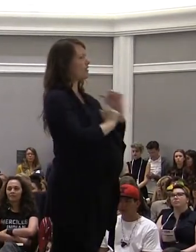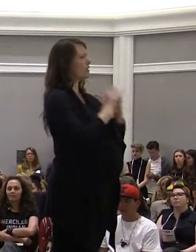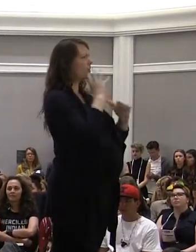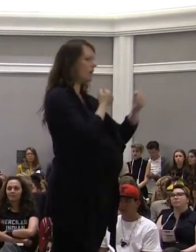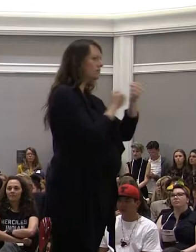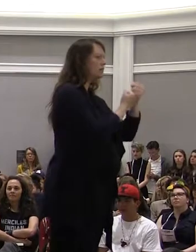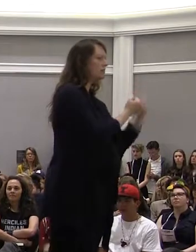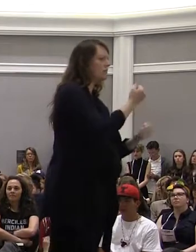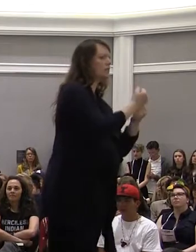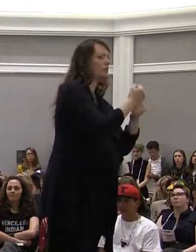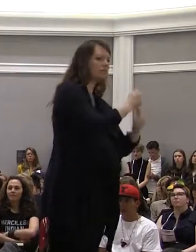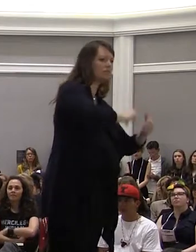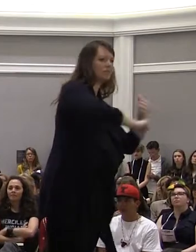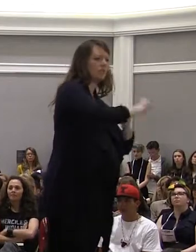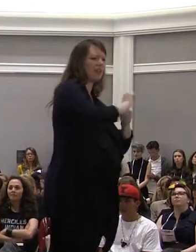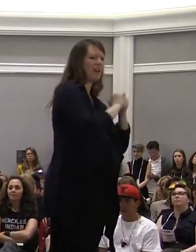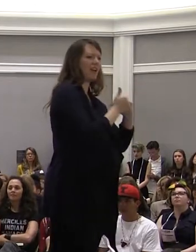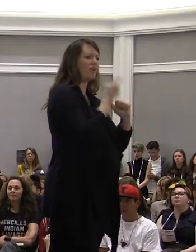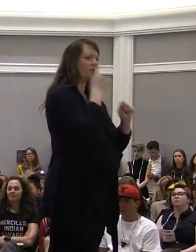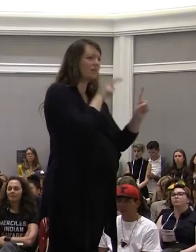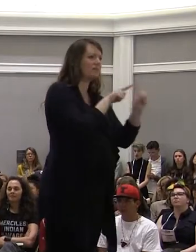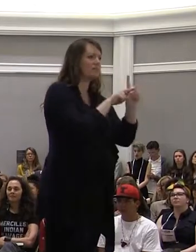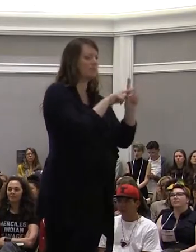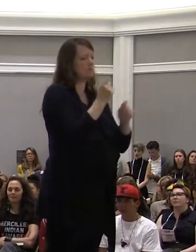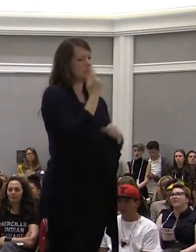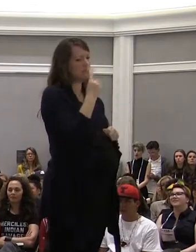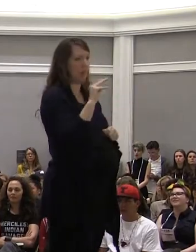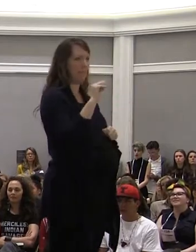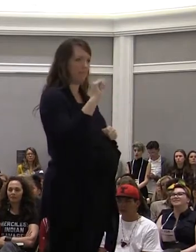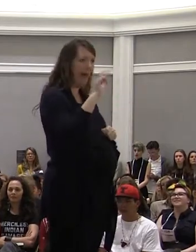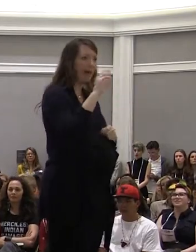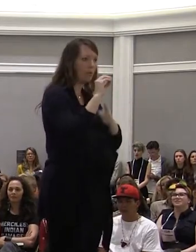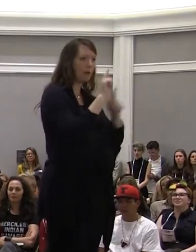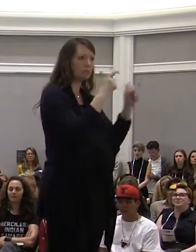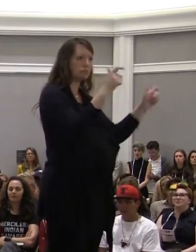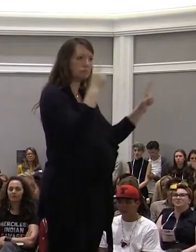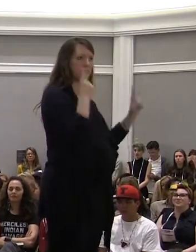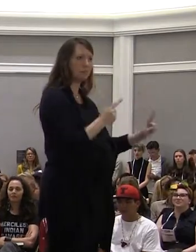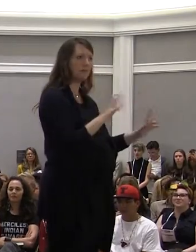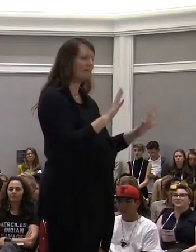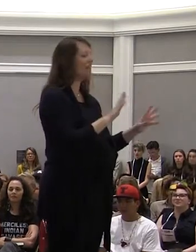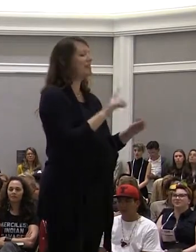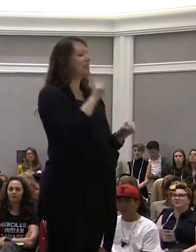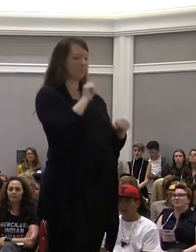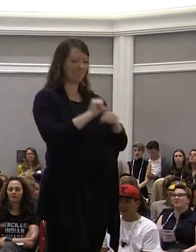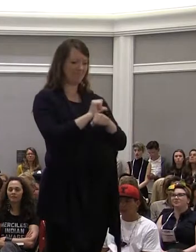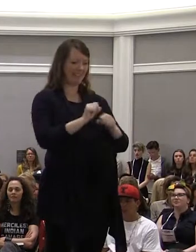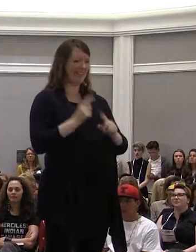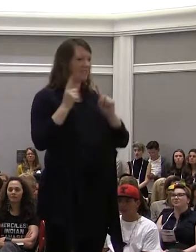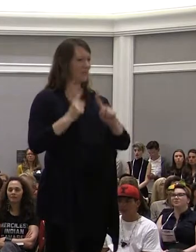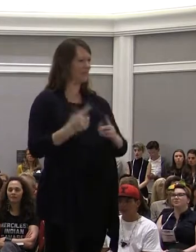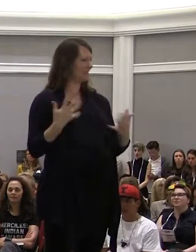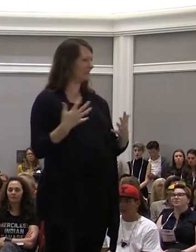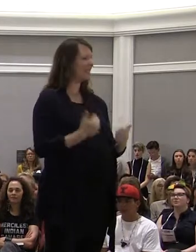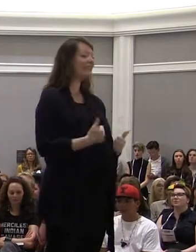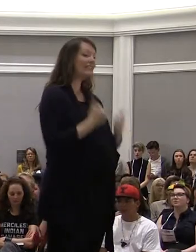So those are like the map of goals, and are sort of more practical goals our skills building, networking,